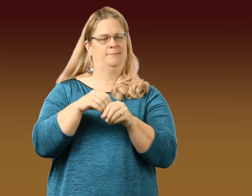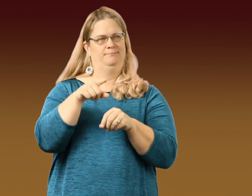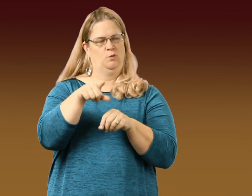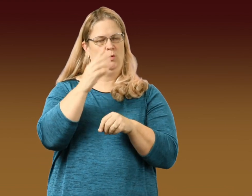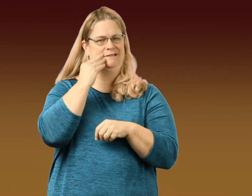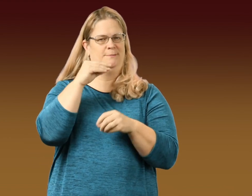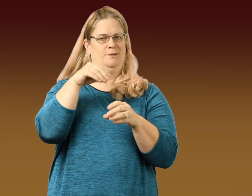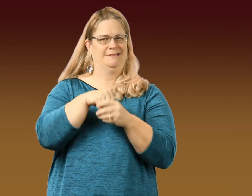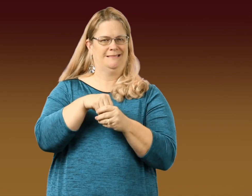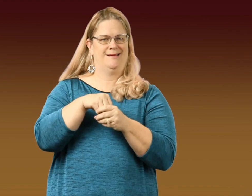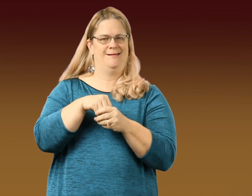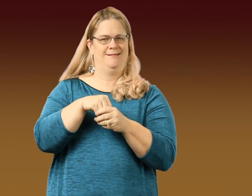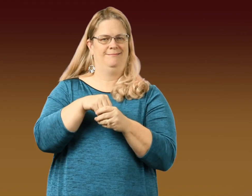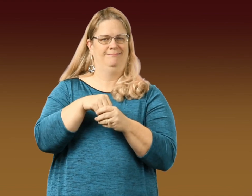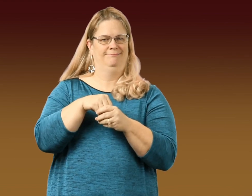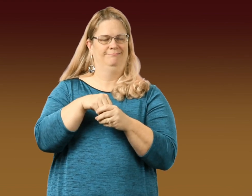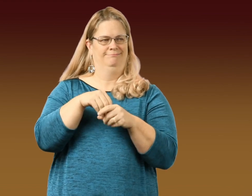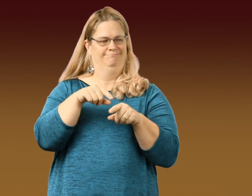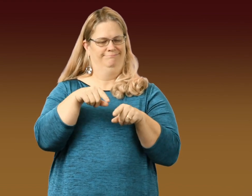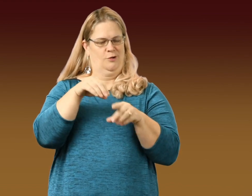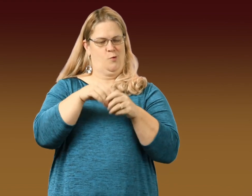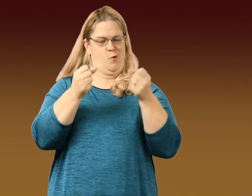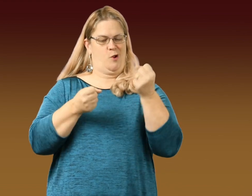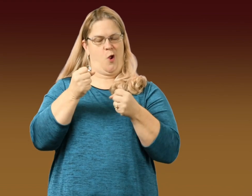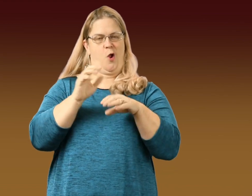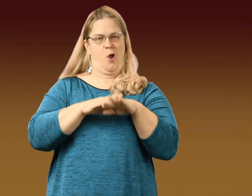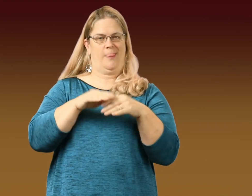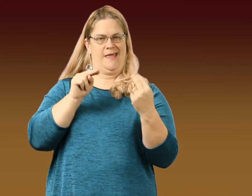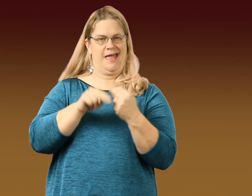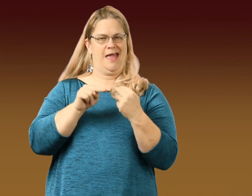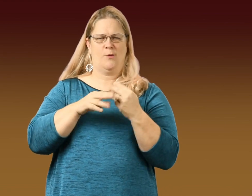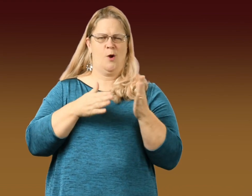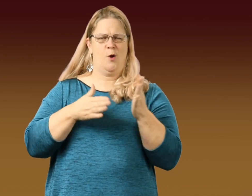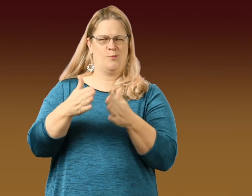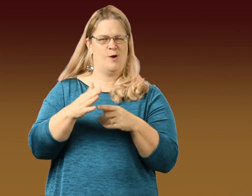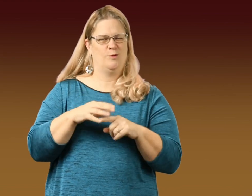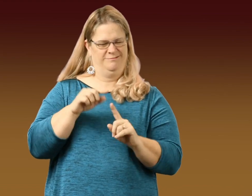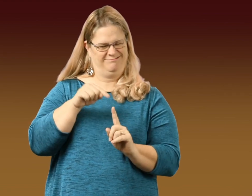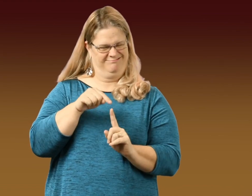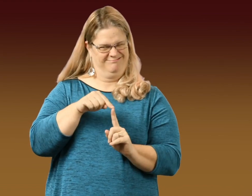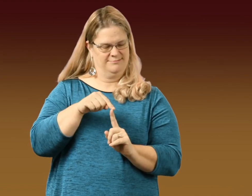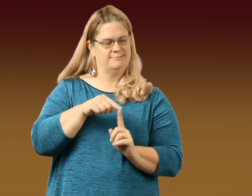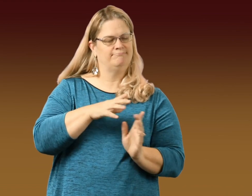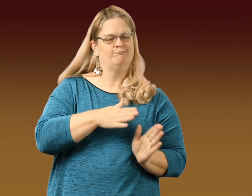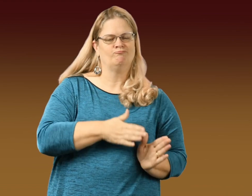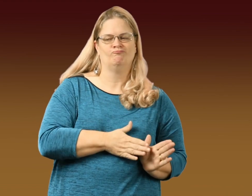and other disruptions you may experience when you're in the car on the highway or roads.